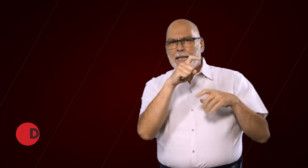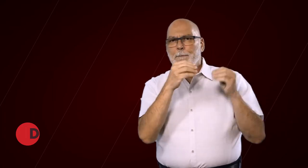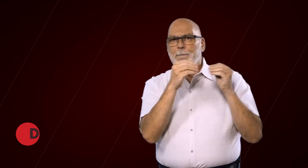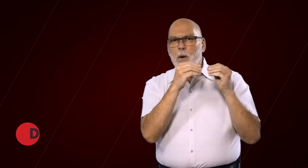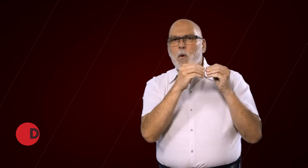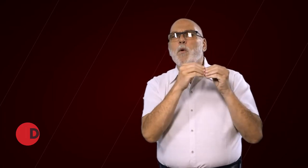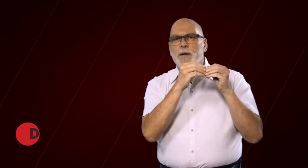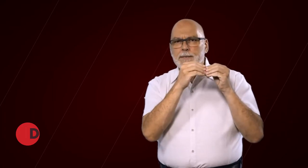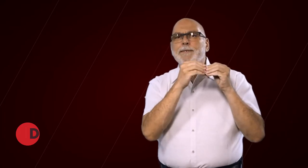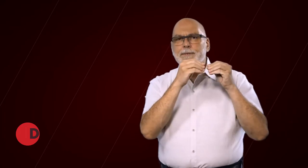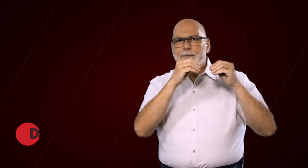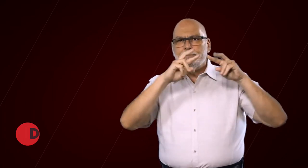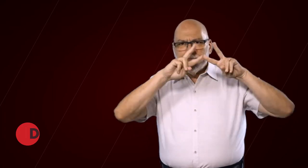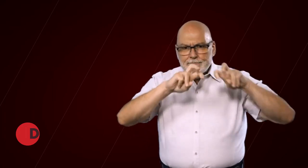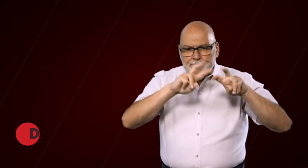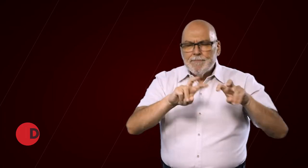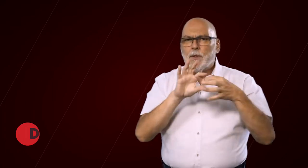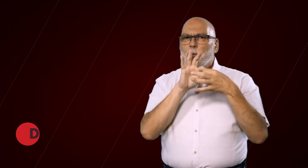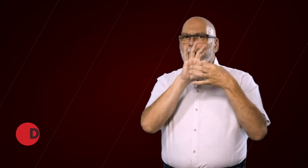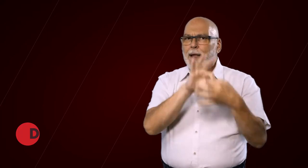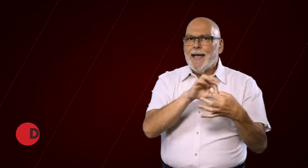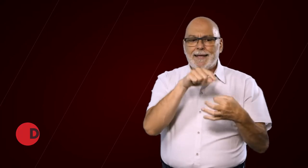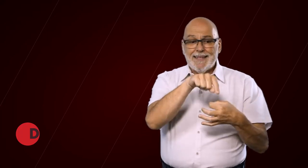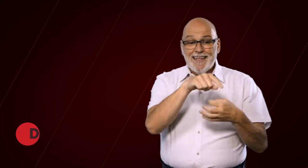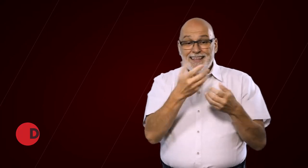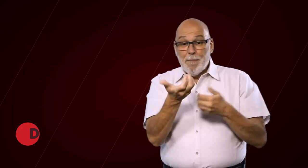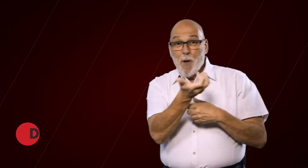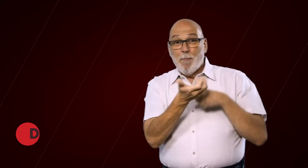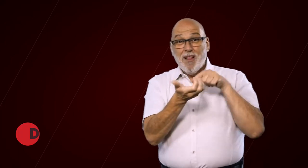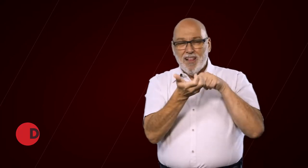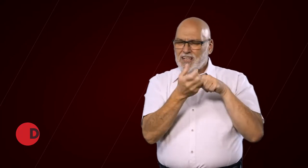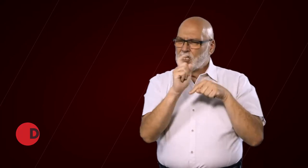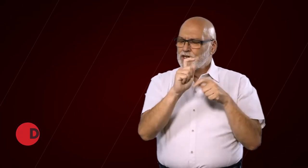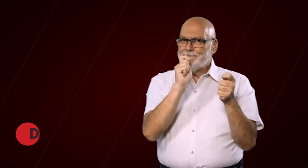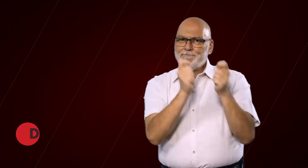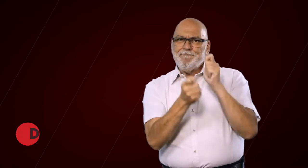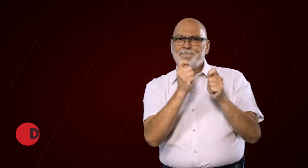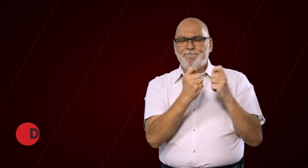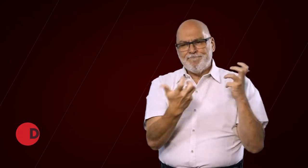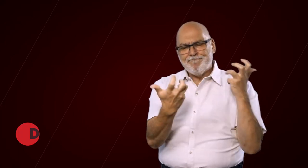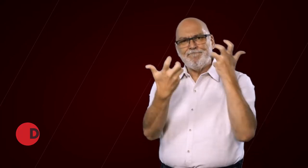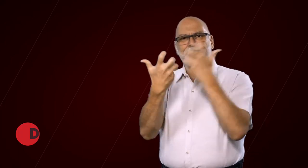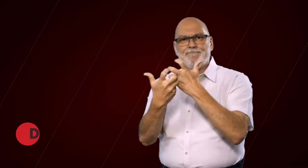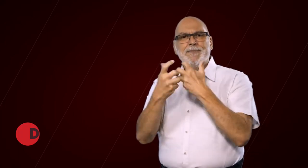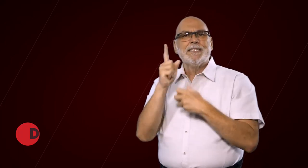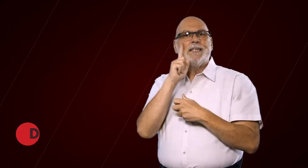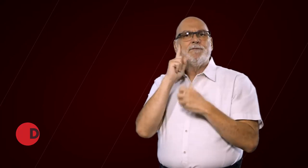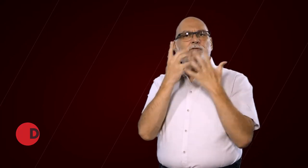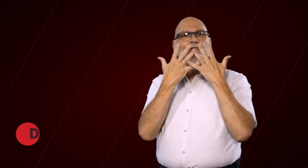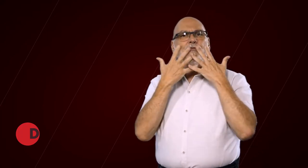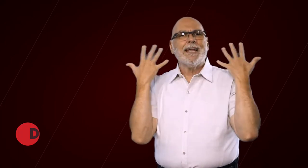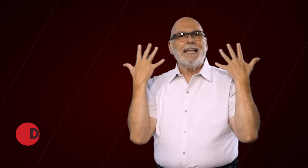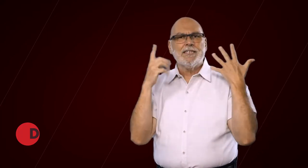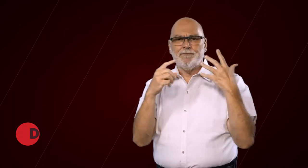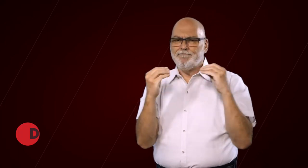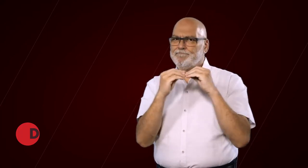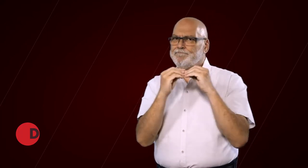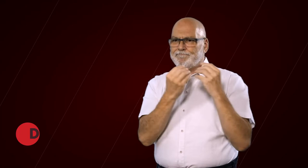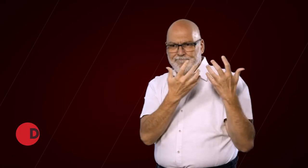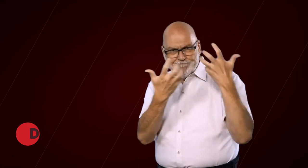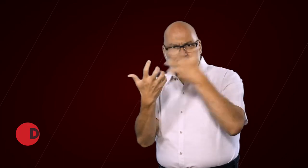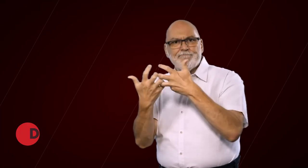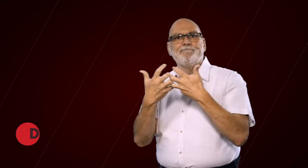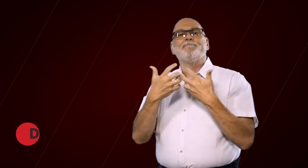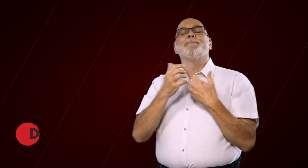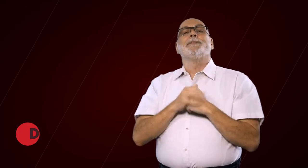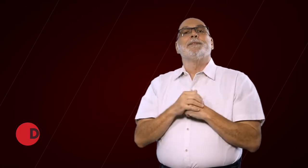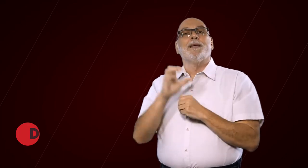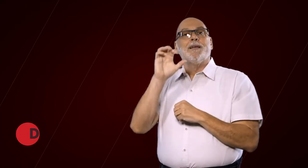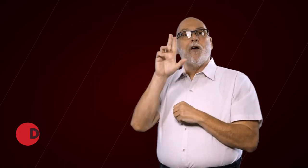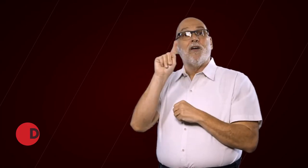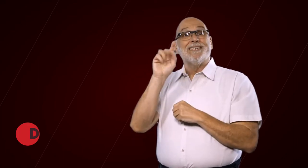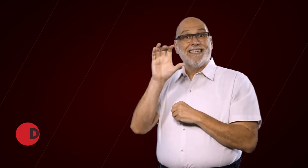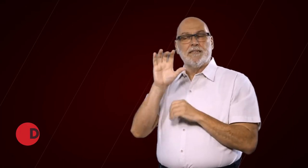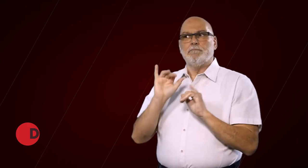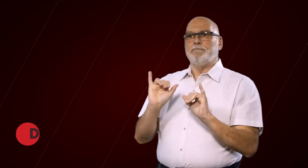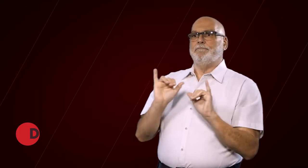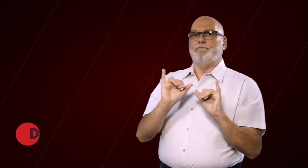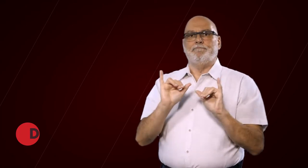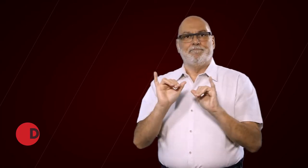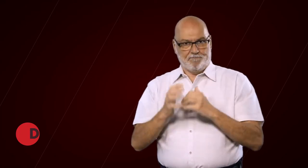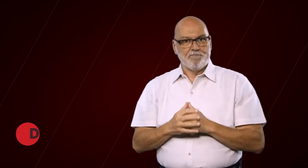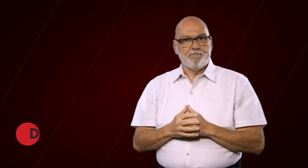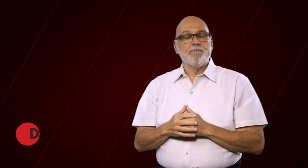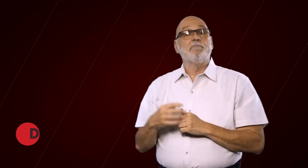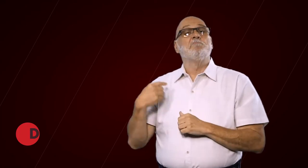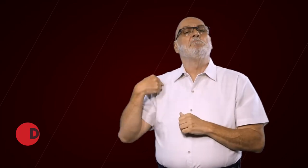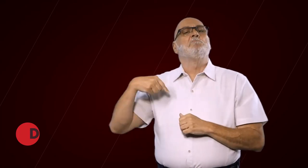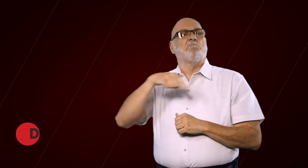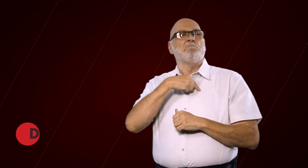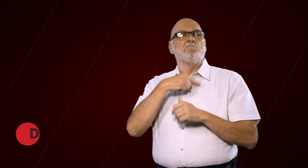intervention to ask CRTC to make mobile services more Deaf-friendly.